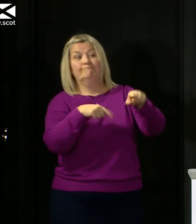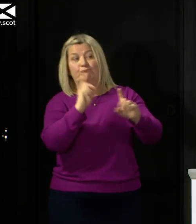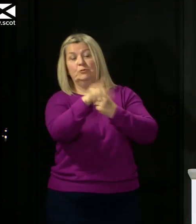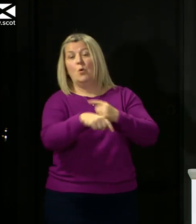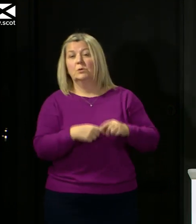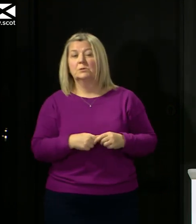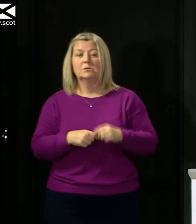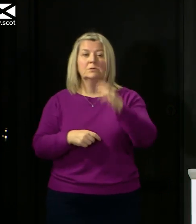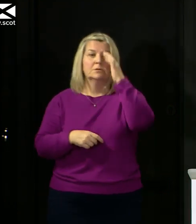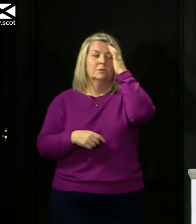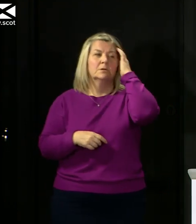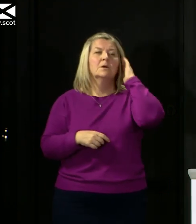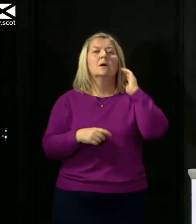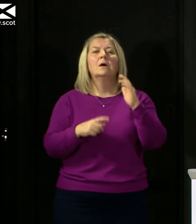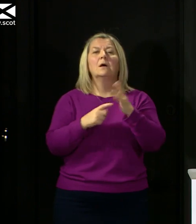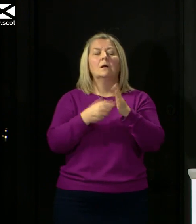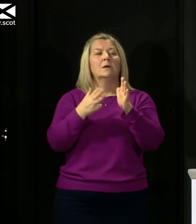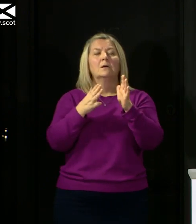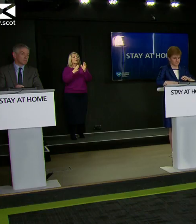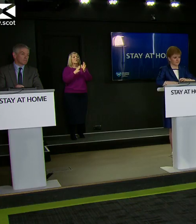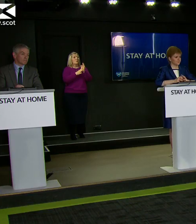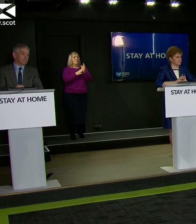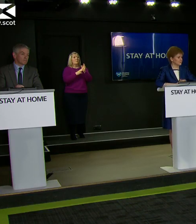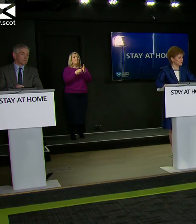Tom Martin from the Daily Express.